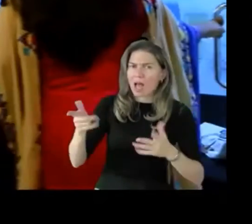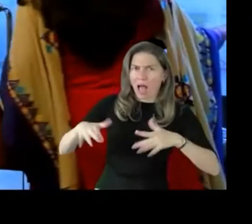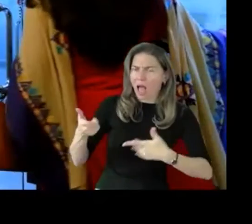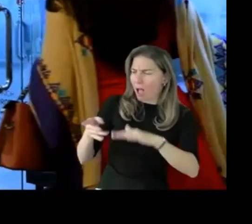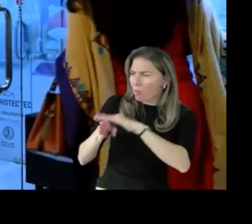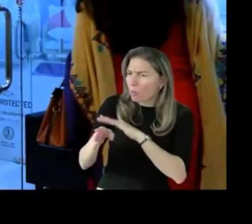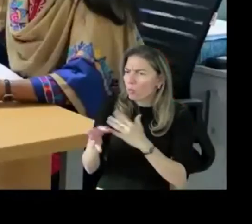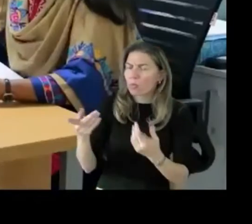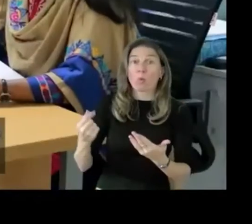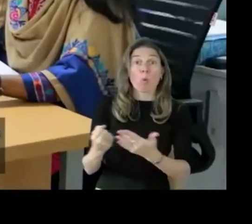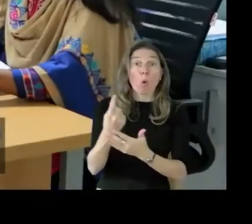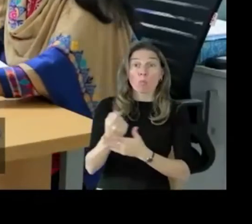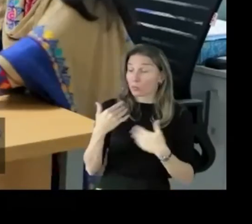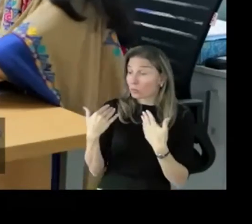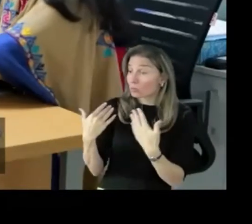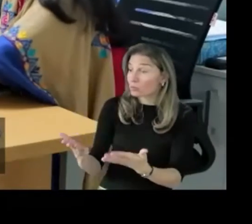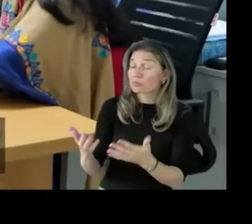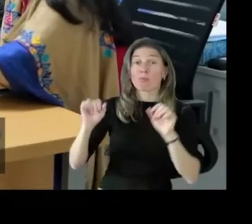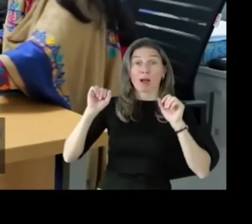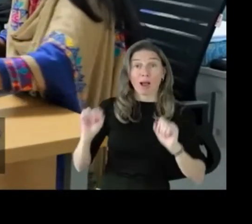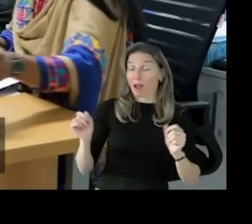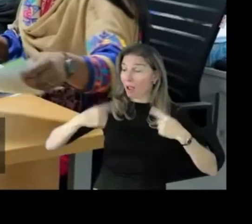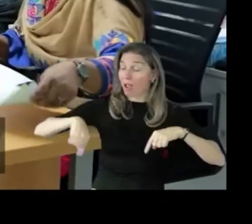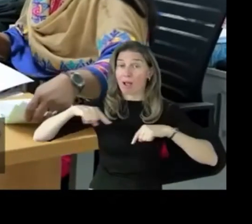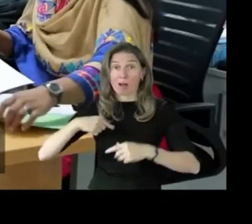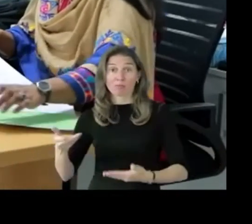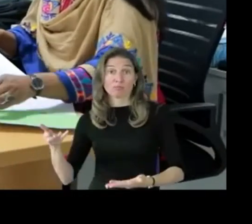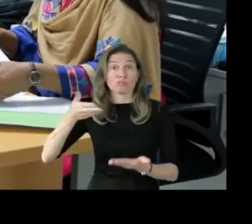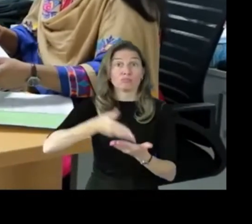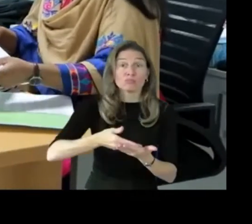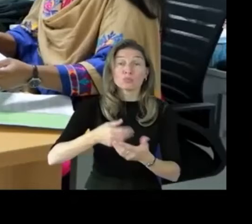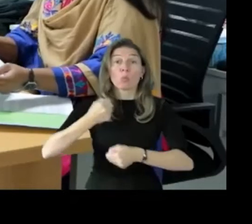to access and opportunity to join a workplace and contribute.